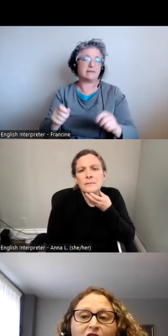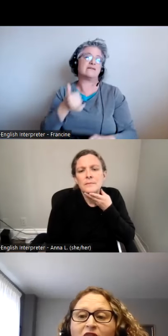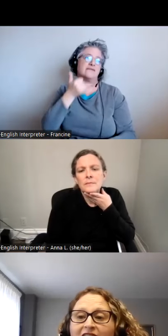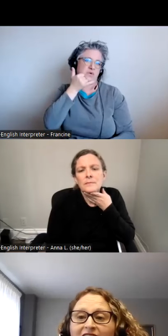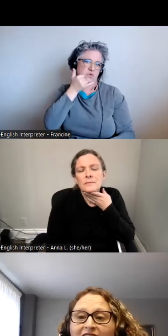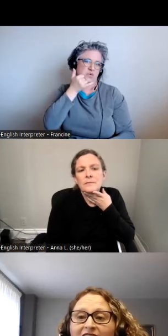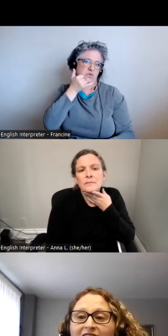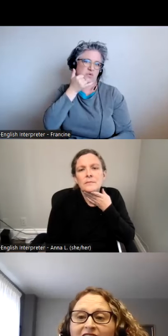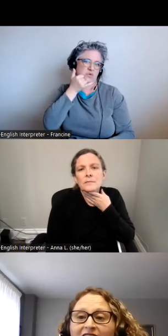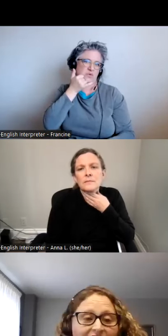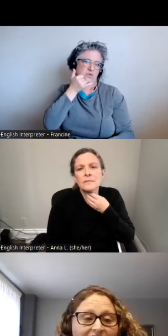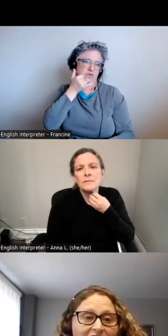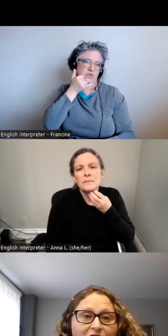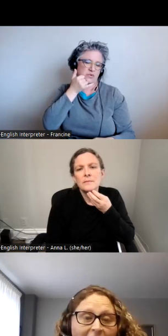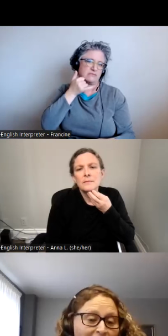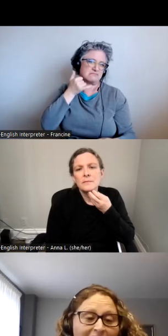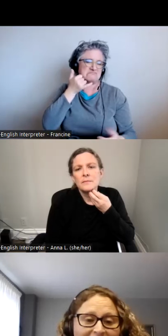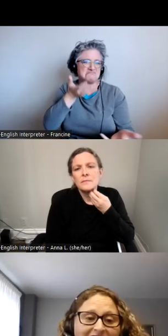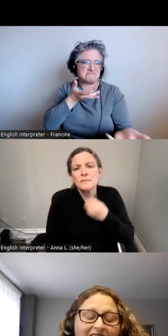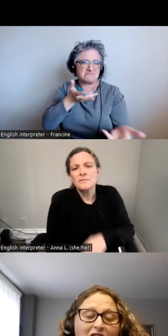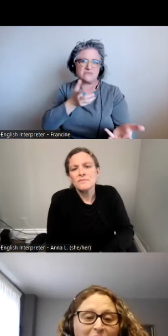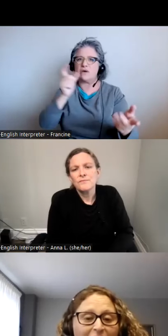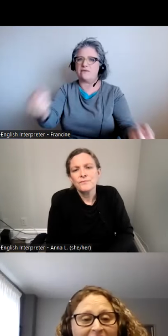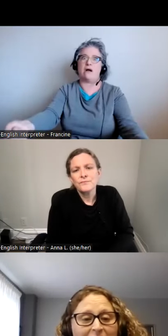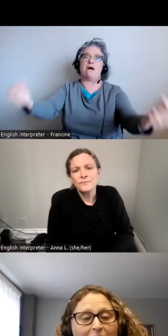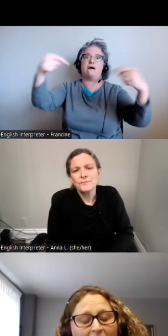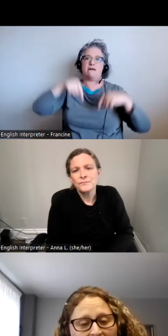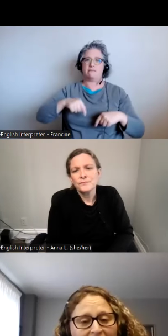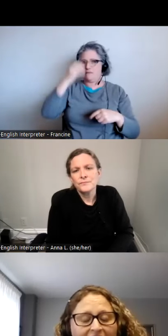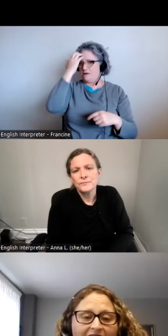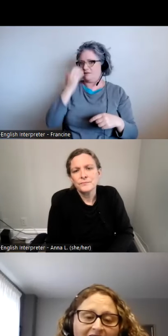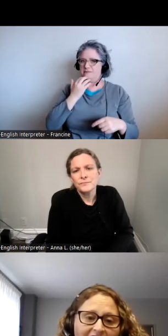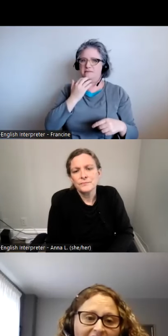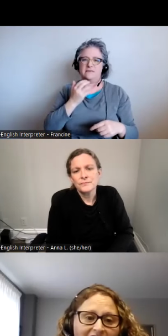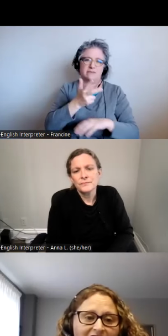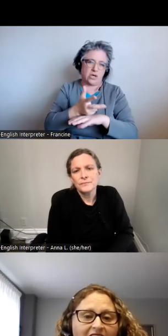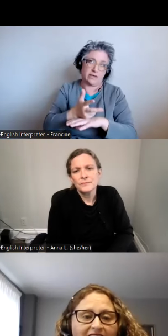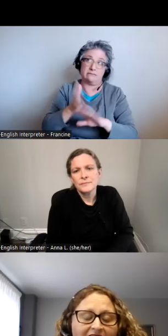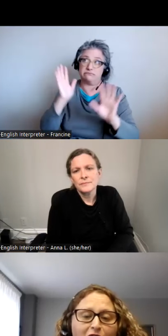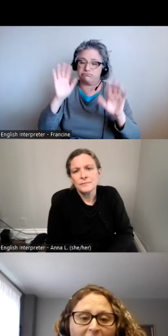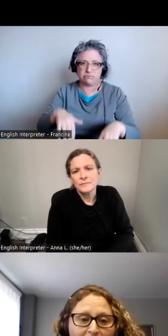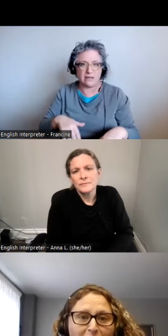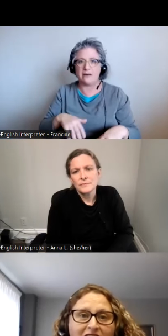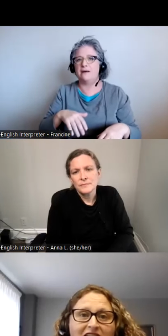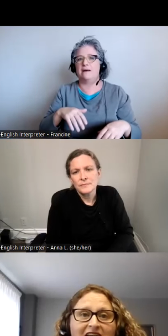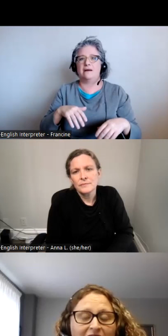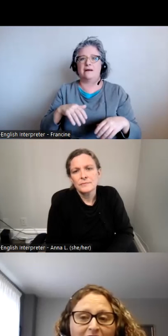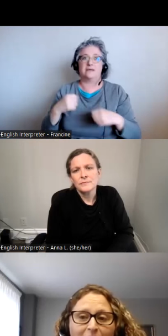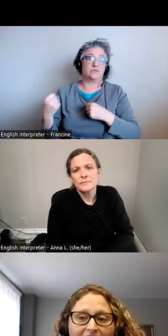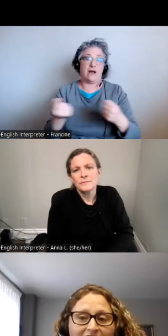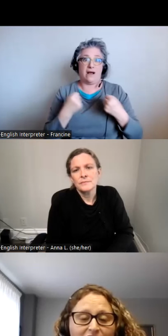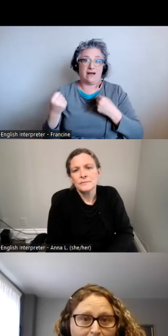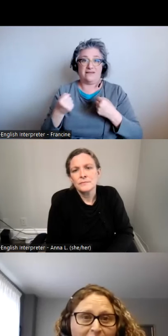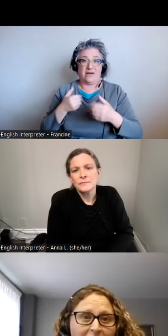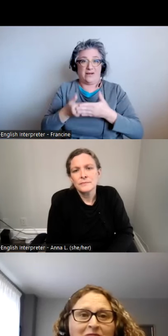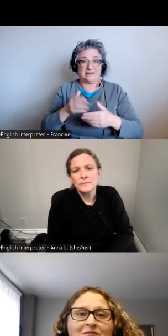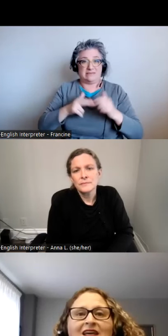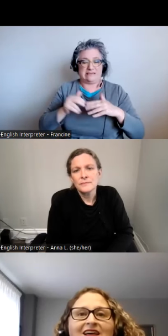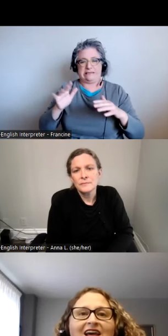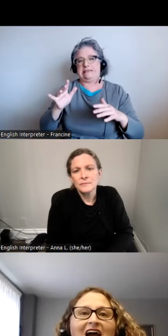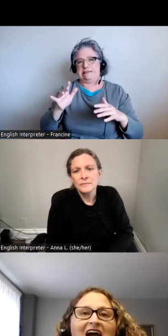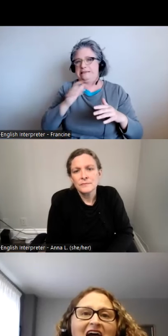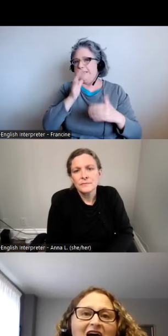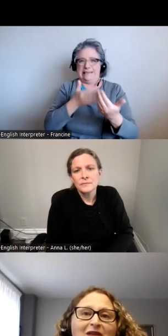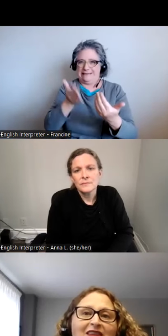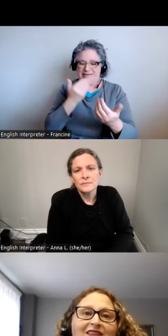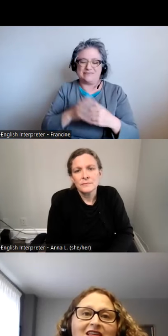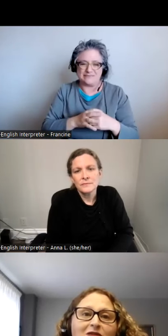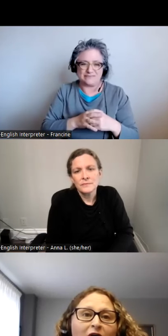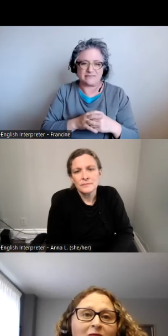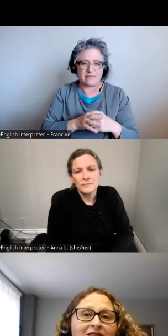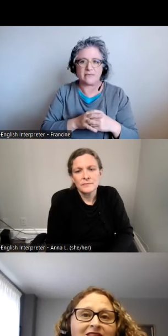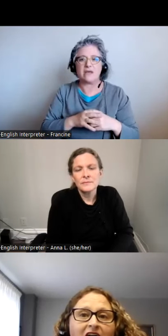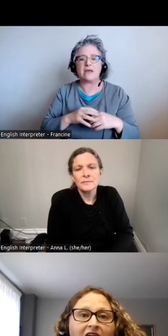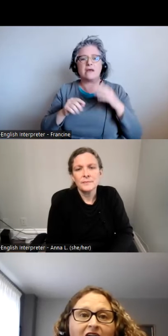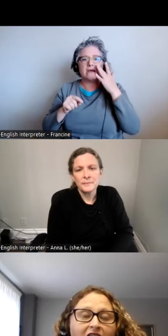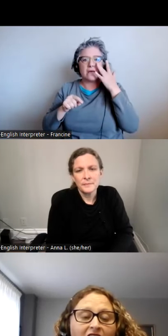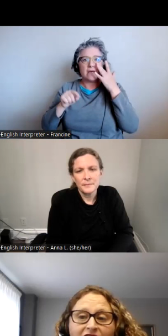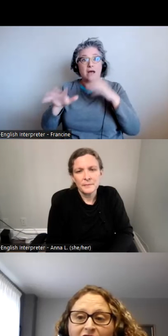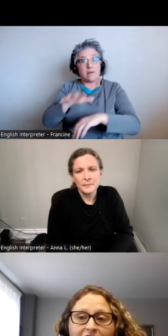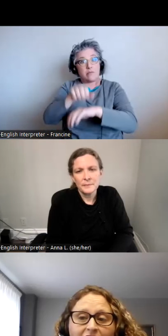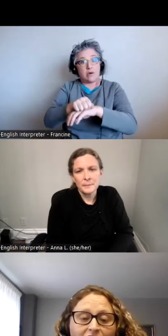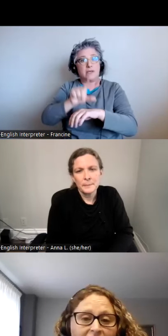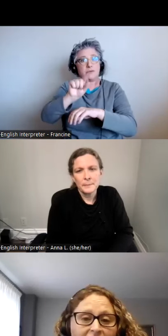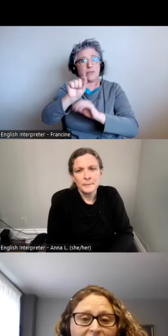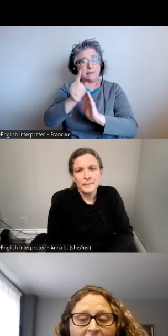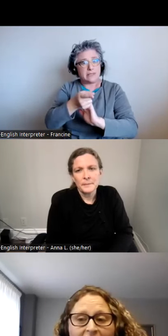Where parents can ask questions about the Covid vaccines, for their children and about getting Covid Vaccines While being Pregnant Breastfeeding, or trying to become Pregnant and to get Answers, from a Registered Nurse that has a specialty, these appointments, are done over the